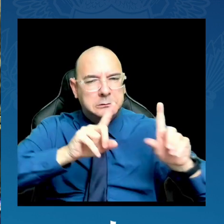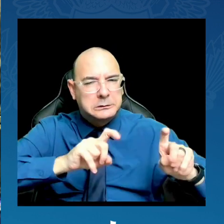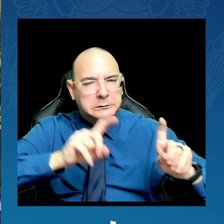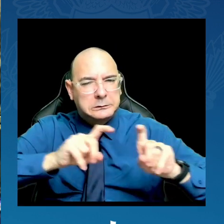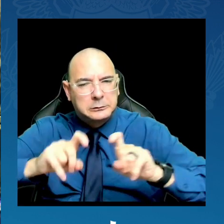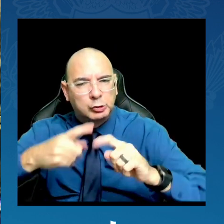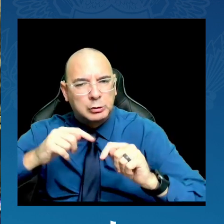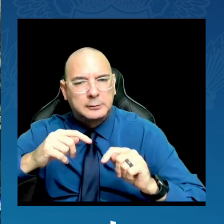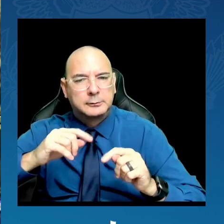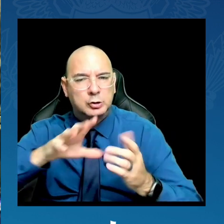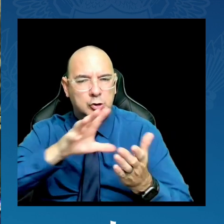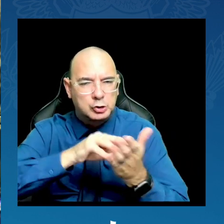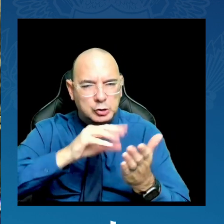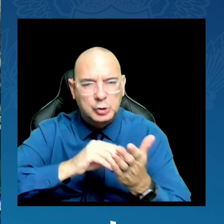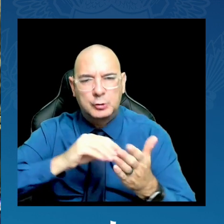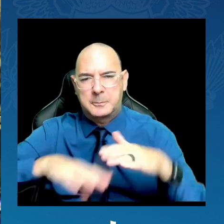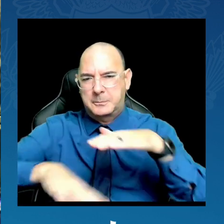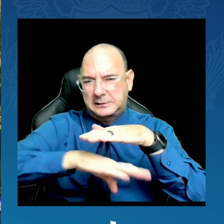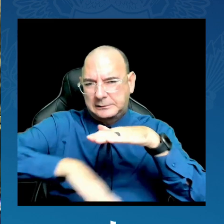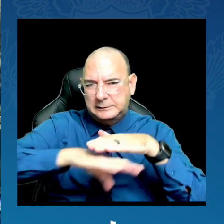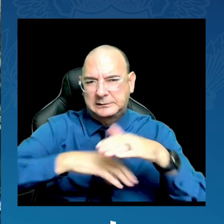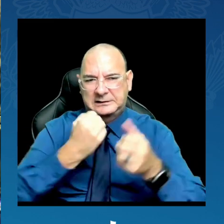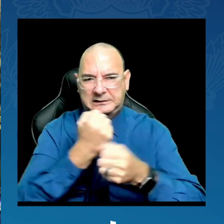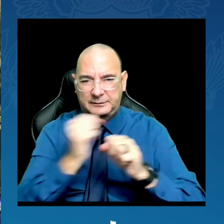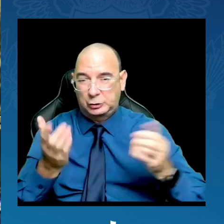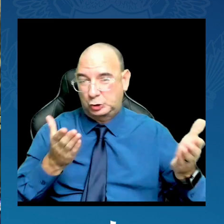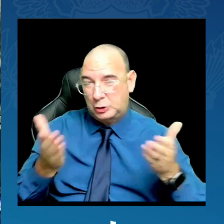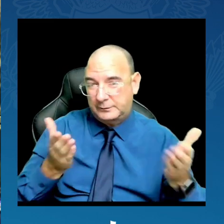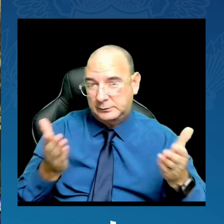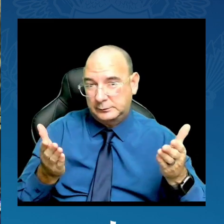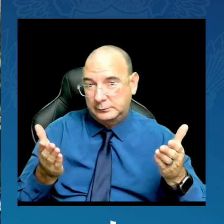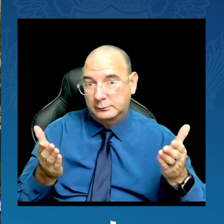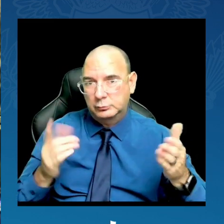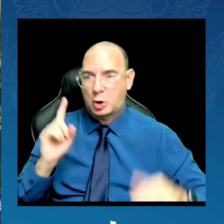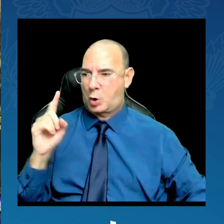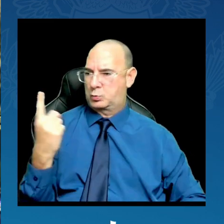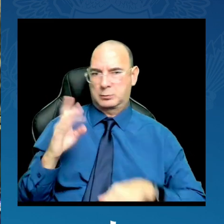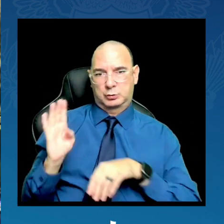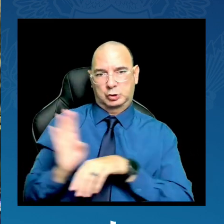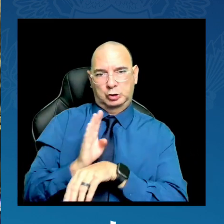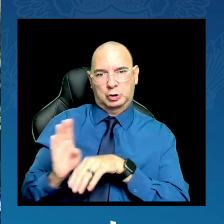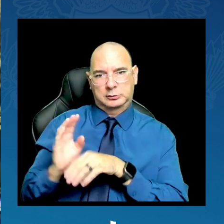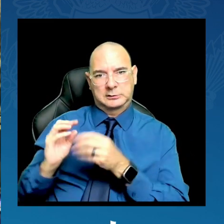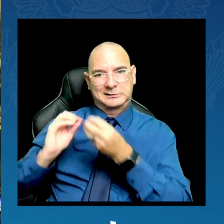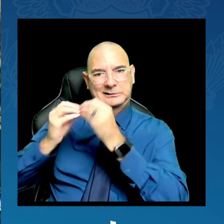using only commercial data and analytical services. Thank you, Madam Vice President. The Vice President: Thank you.